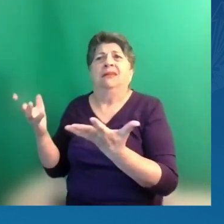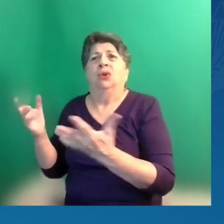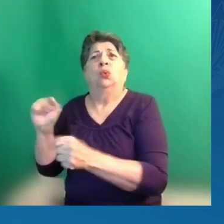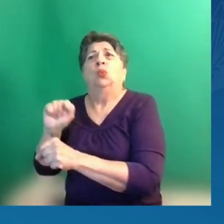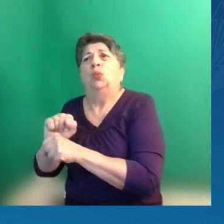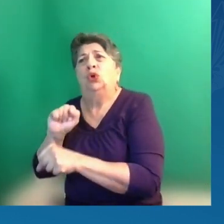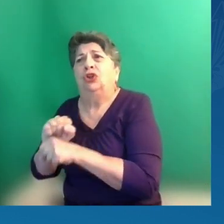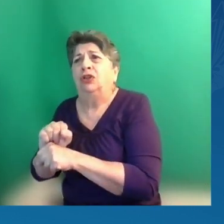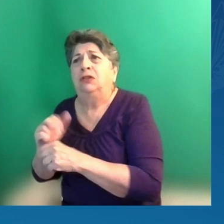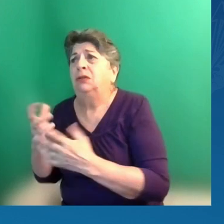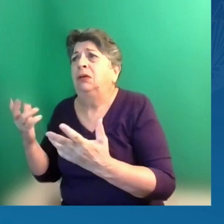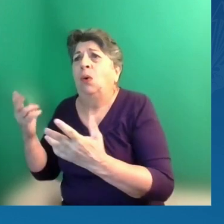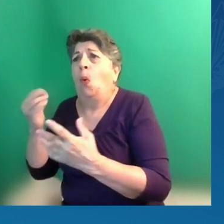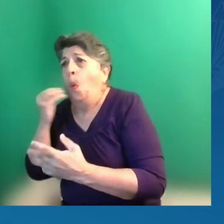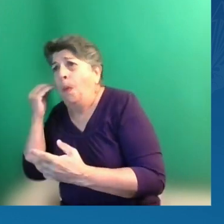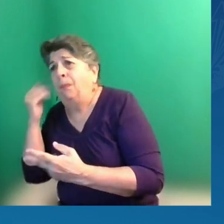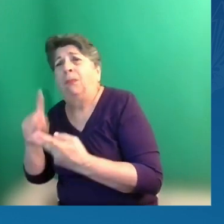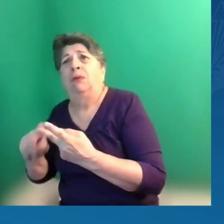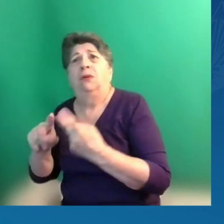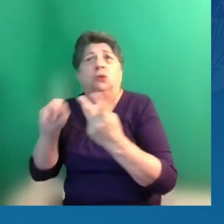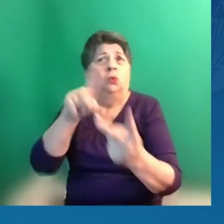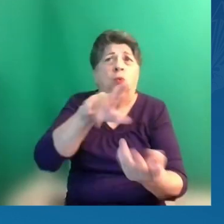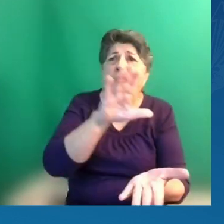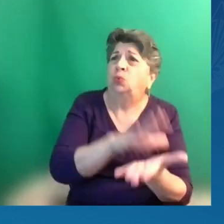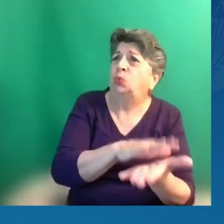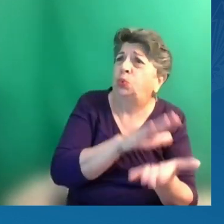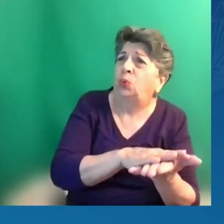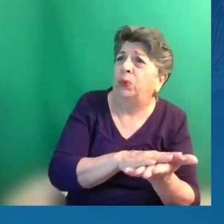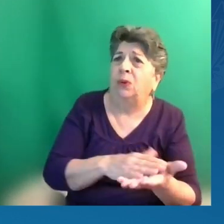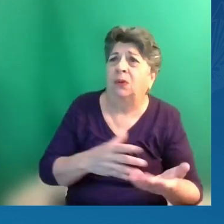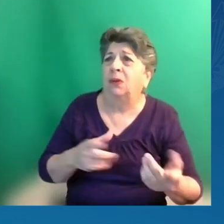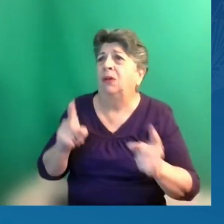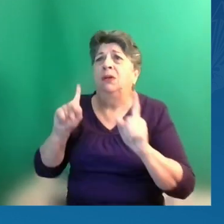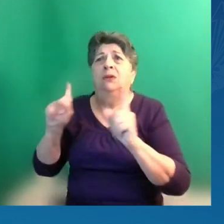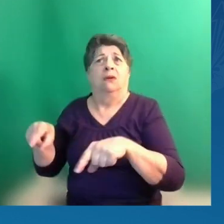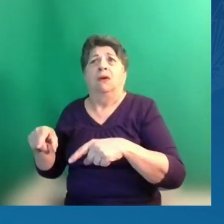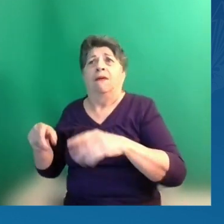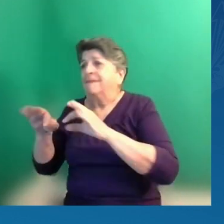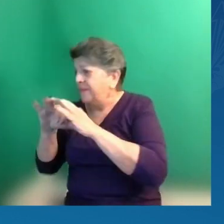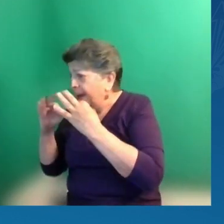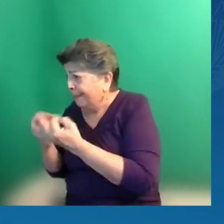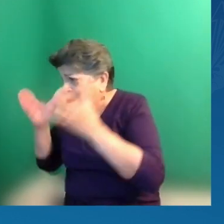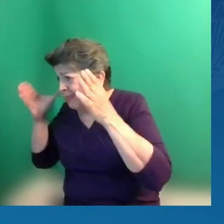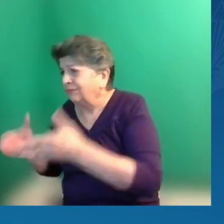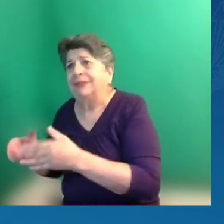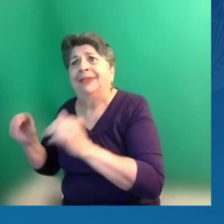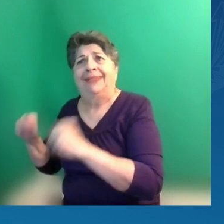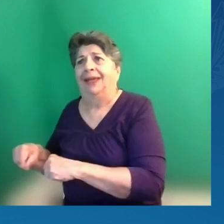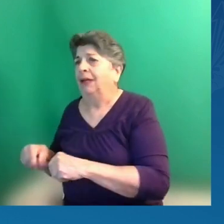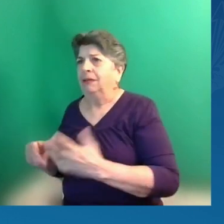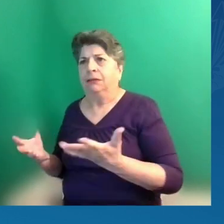by those women and girls in school, at work, or at home with loved ones.